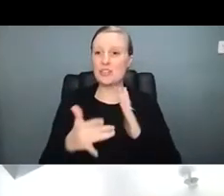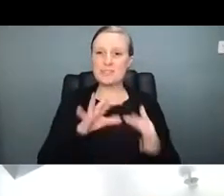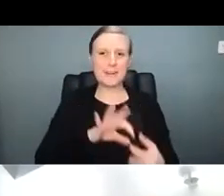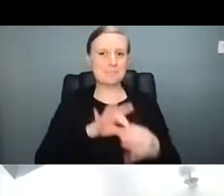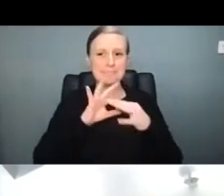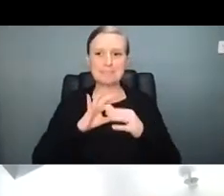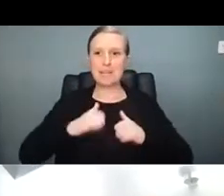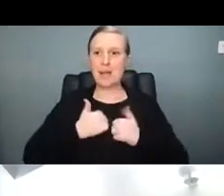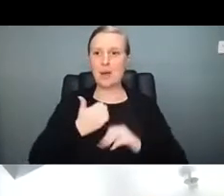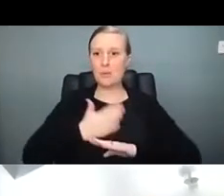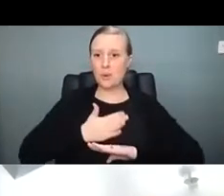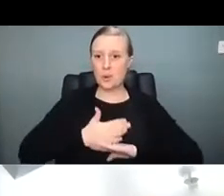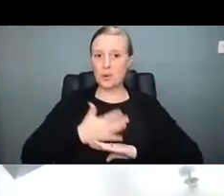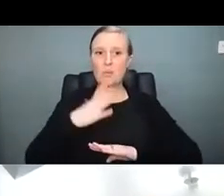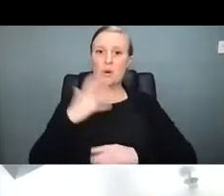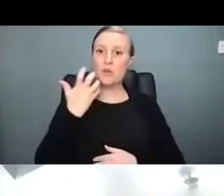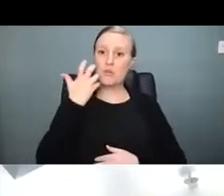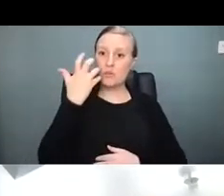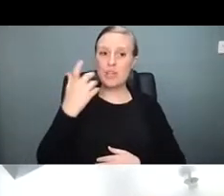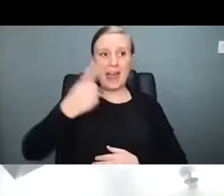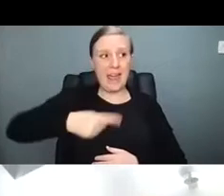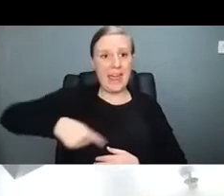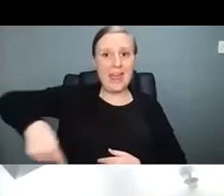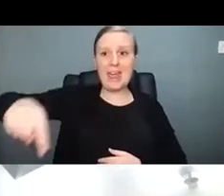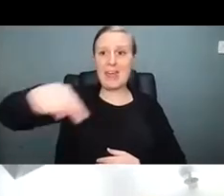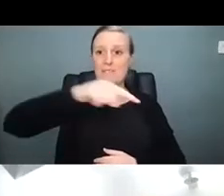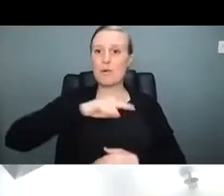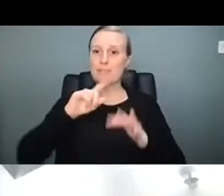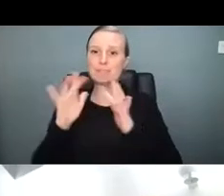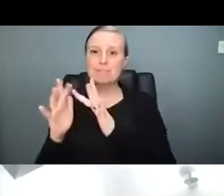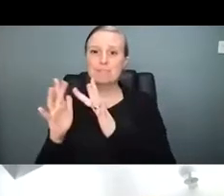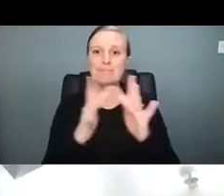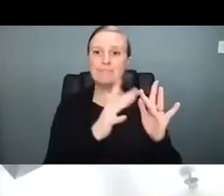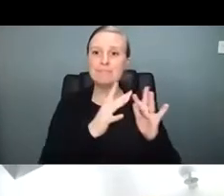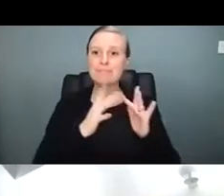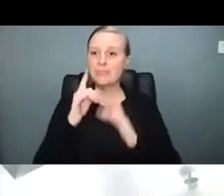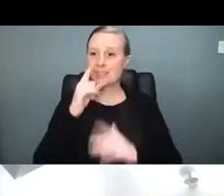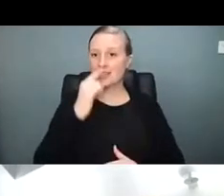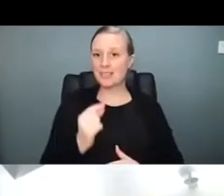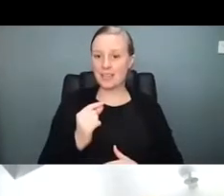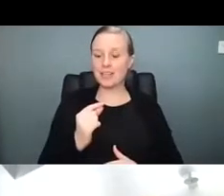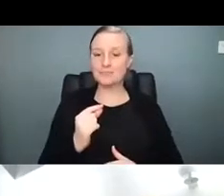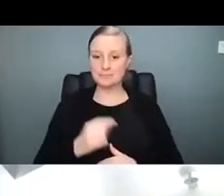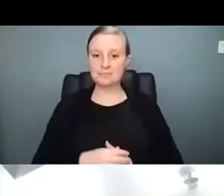future so everyone can thrive. For us as Australians, the last 18 months have demonstrated how fundamental